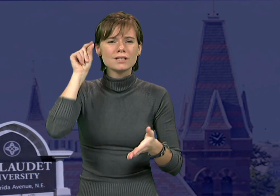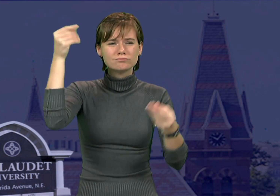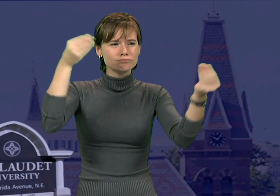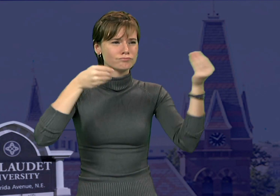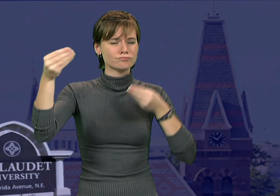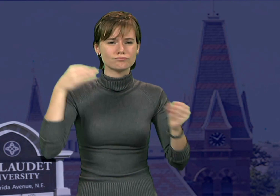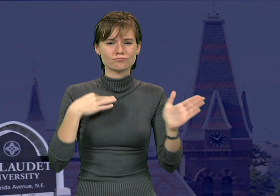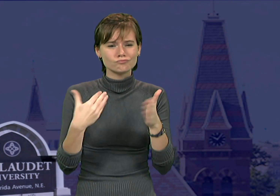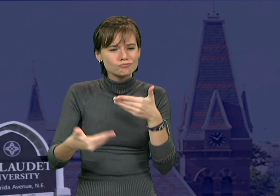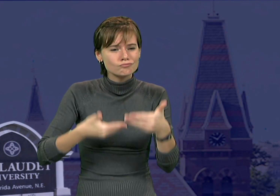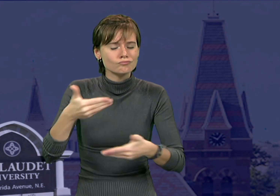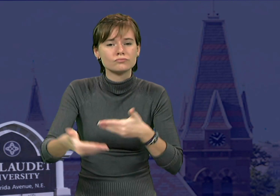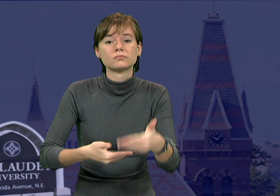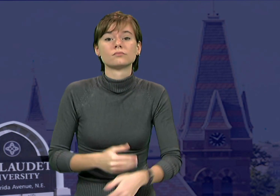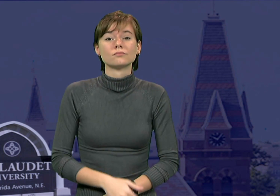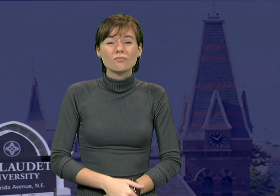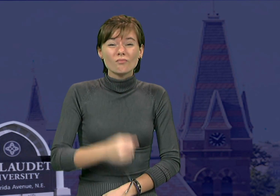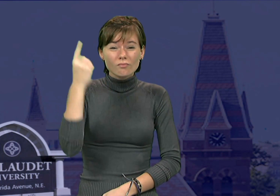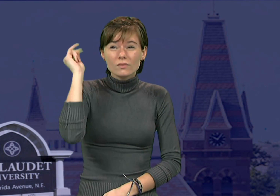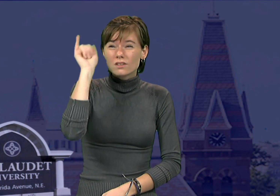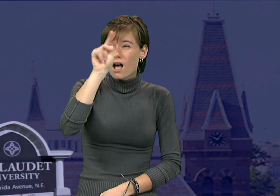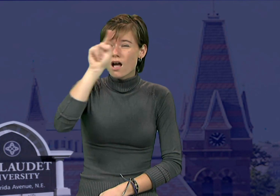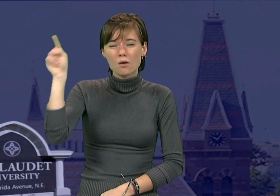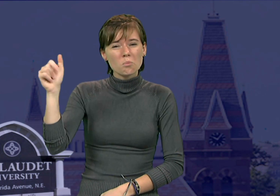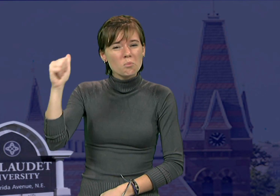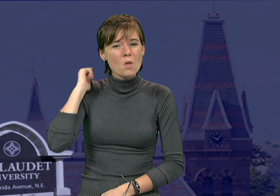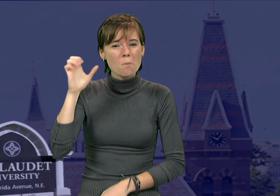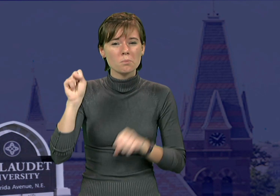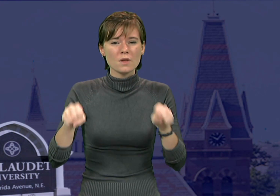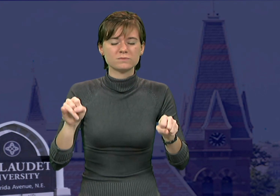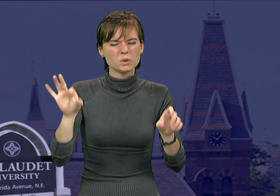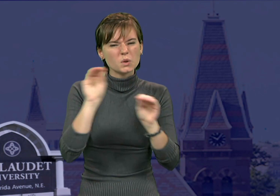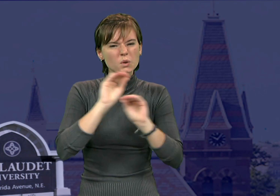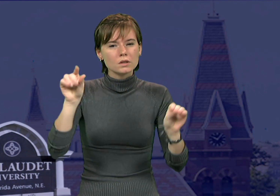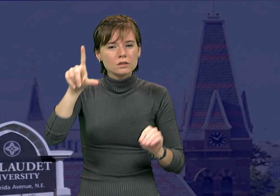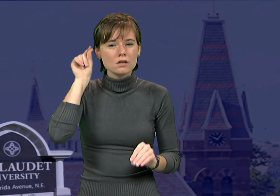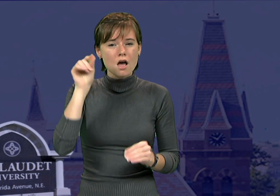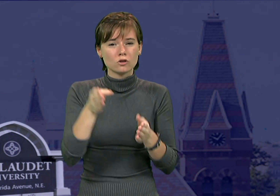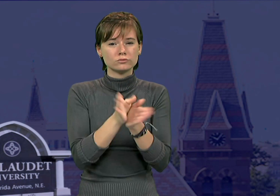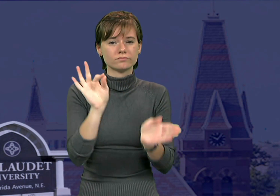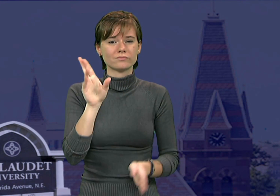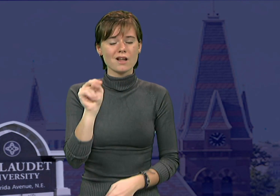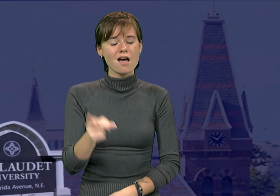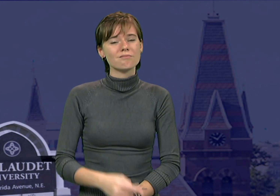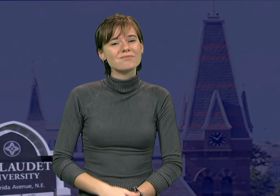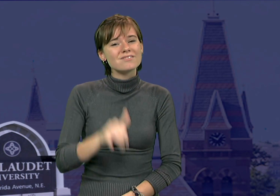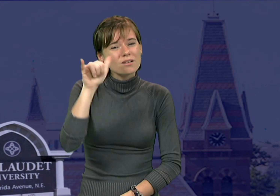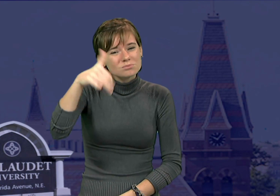won't be possible without the support of Gallaudet's general fund.